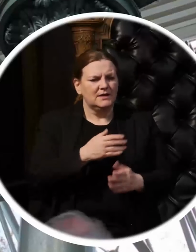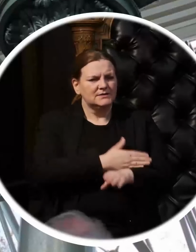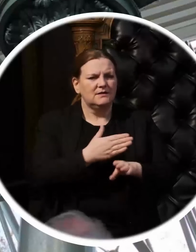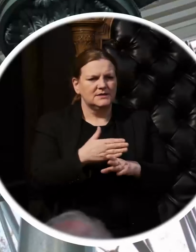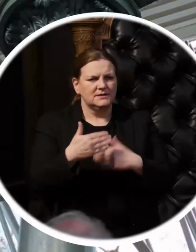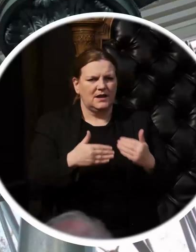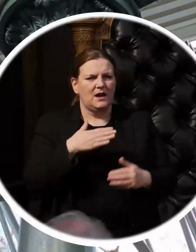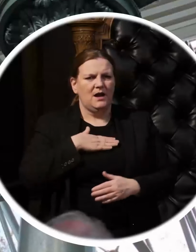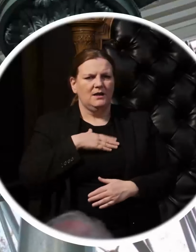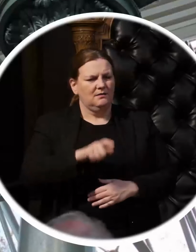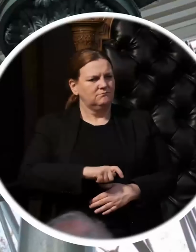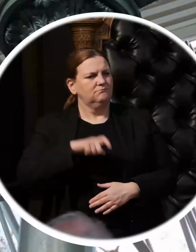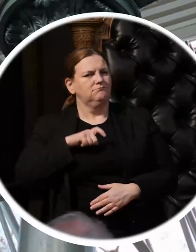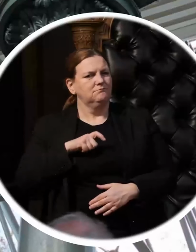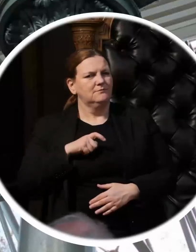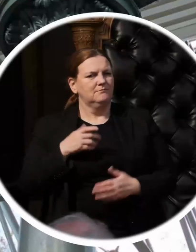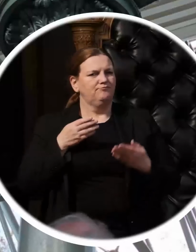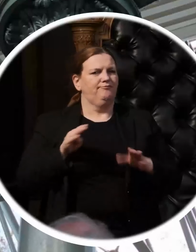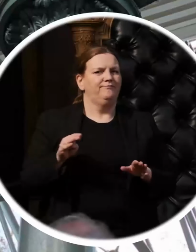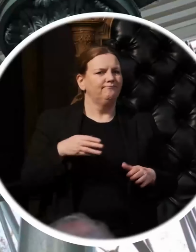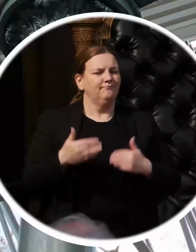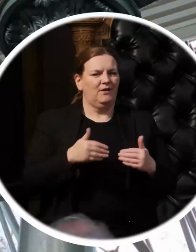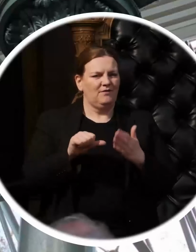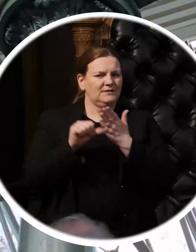and I really quite like the confidence of the age that comes with this.